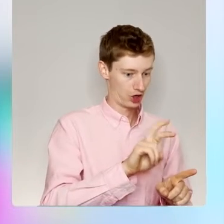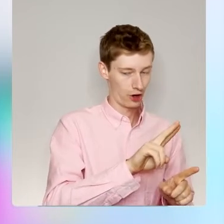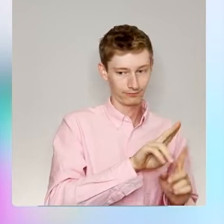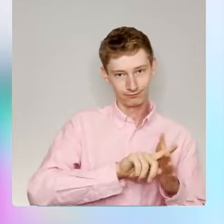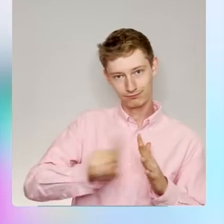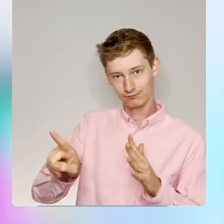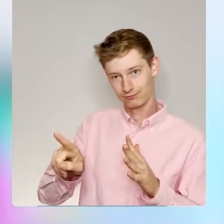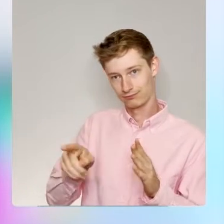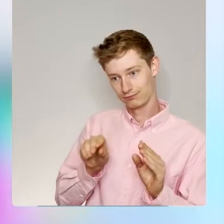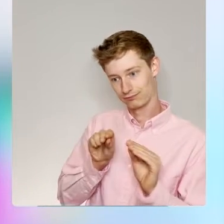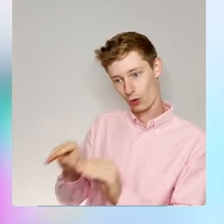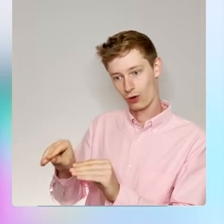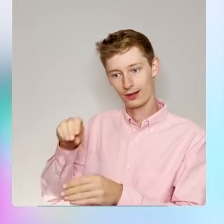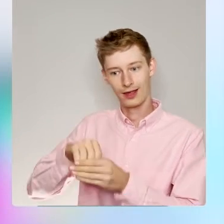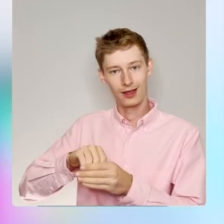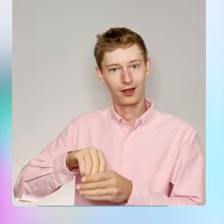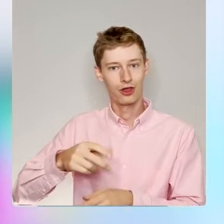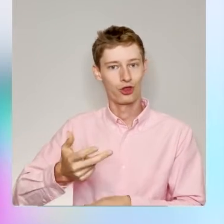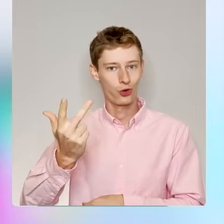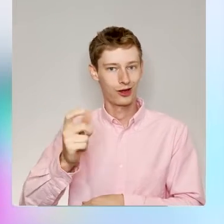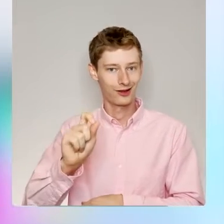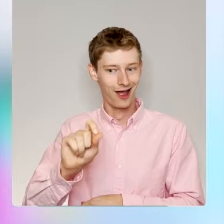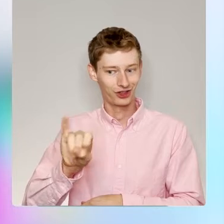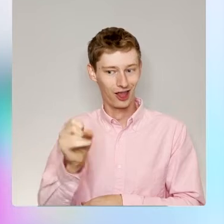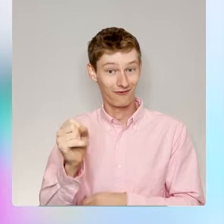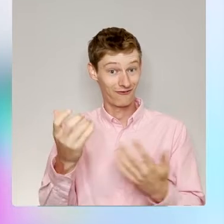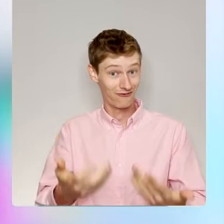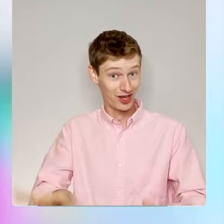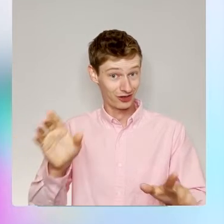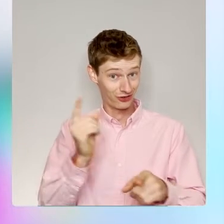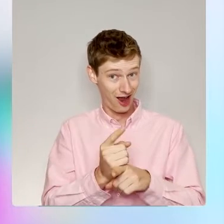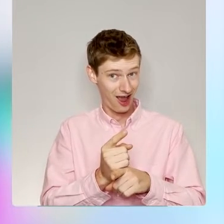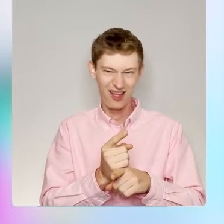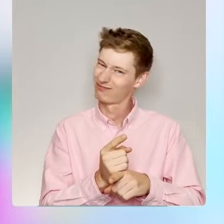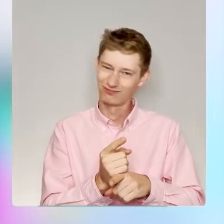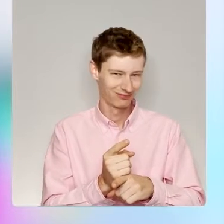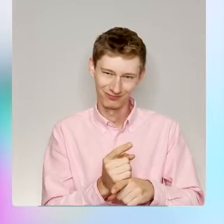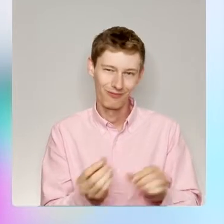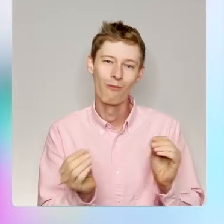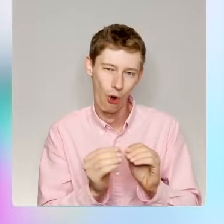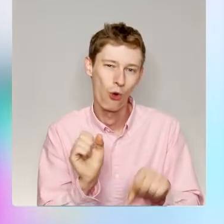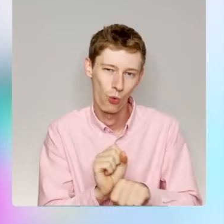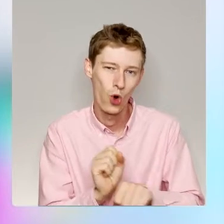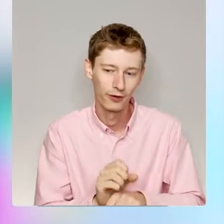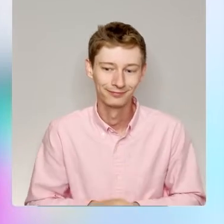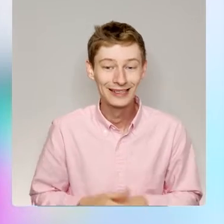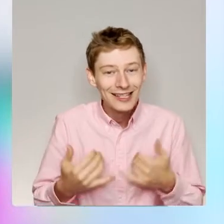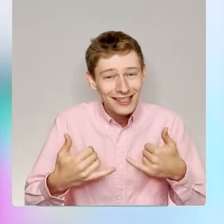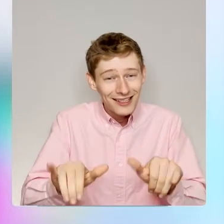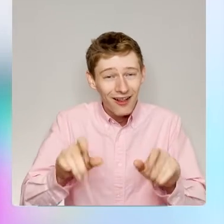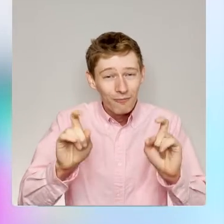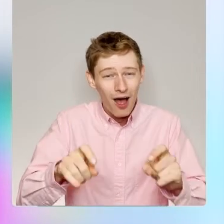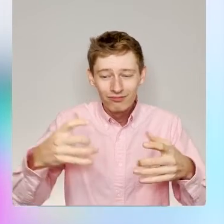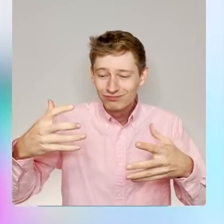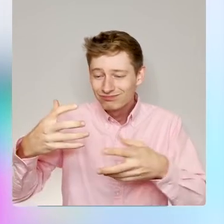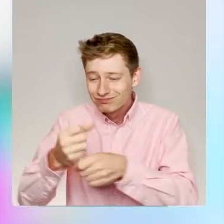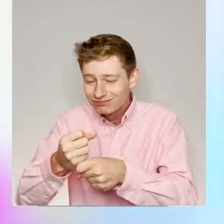For Project Flowerbed, we were looking at almost 700 megabytes of uncompressed models and textures alone, which is a lot to load on the web.